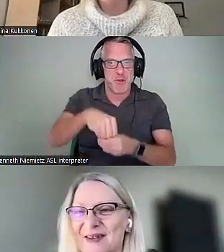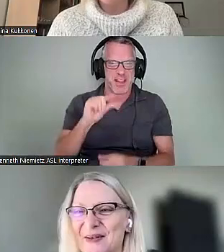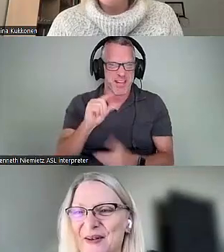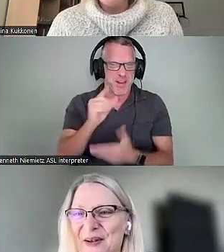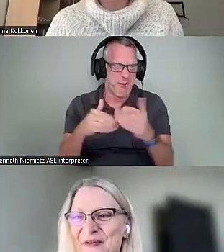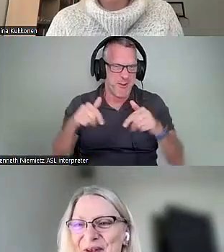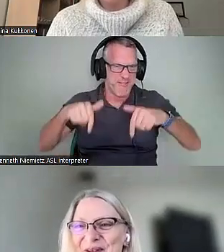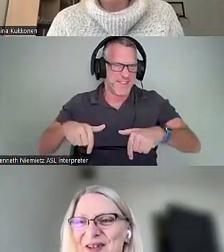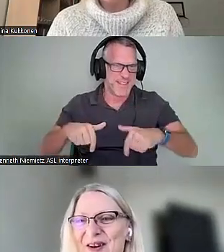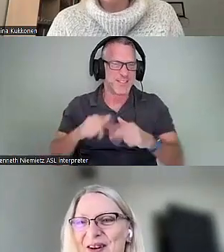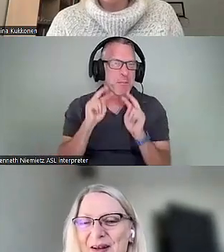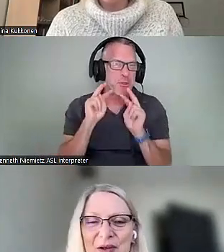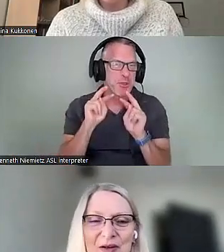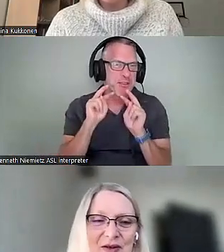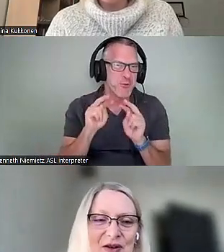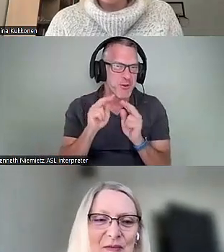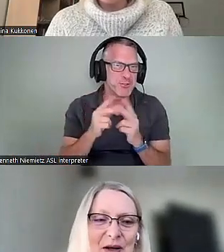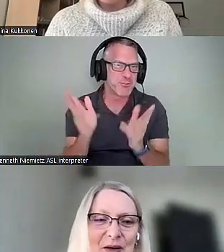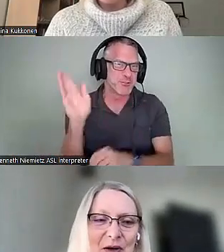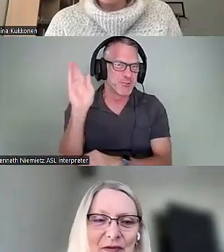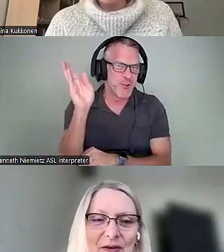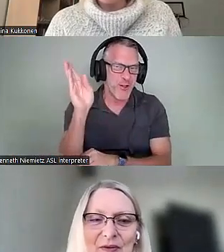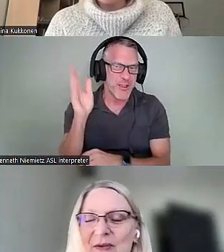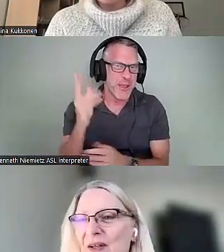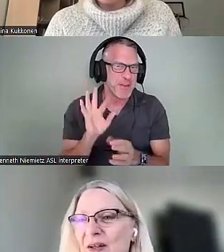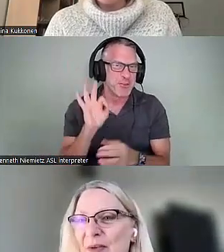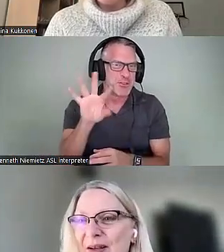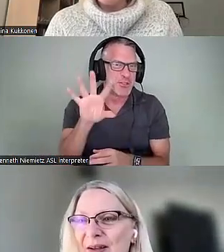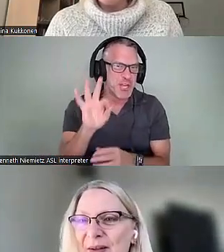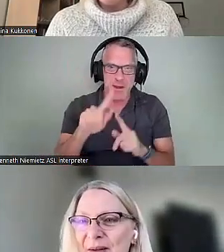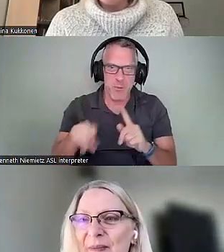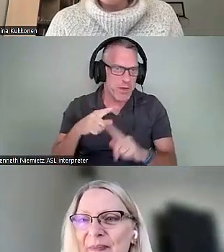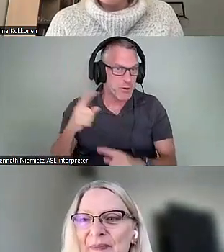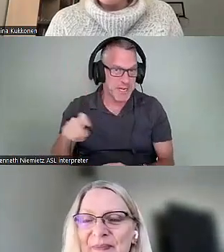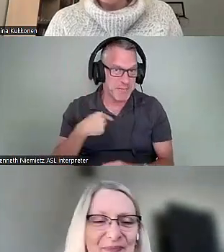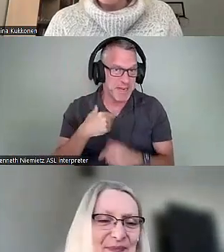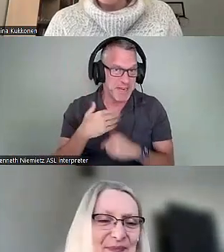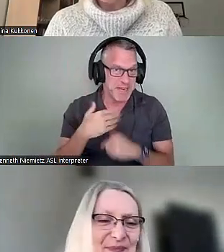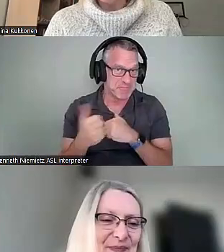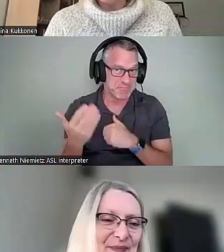So, looking forward to the talk and I'm here to chime in whenever you need me. Tiina Kukkonen: Patty, do you just